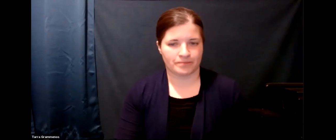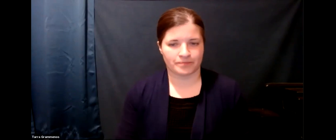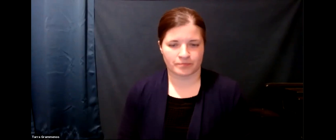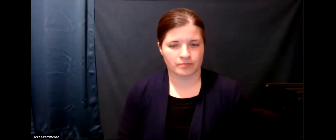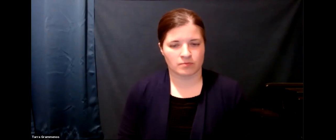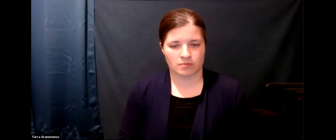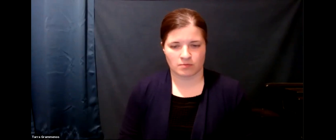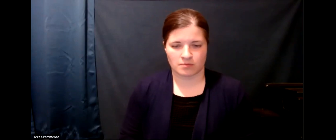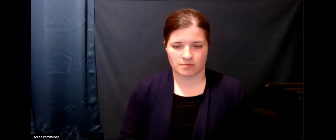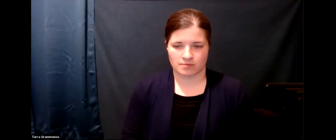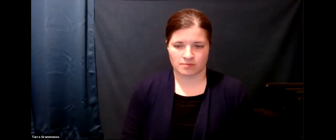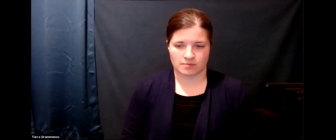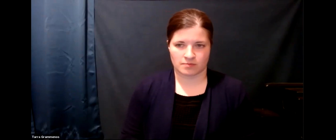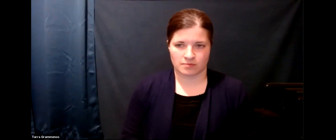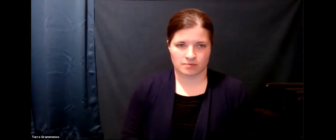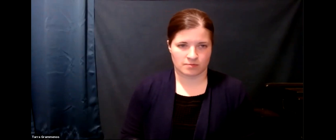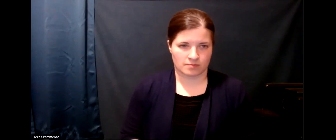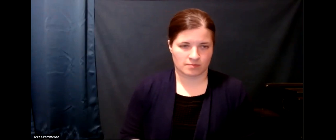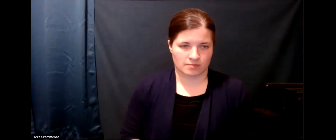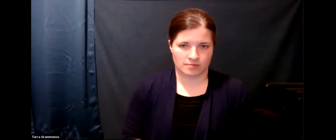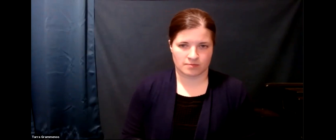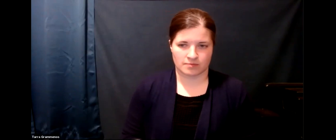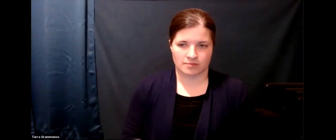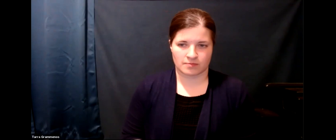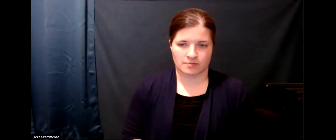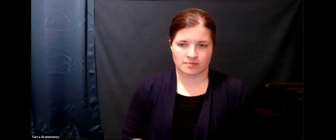Jer: